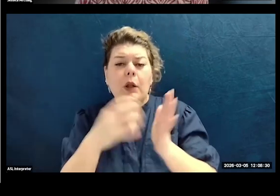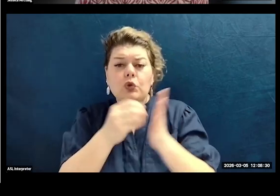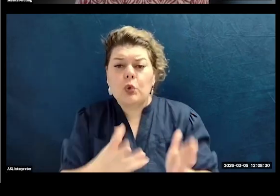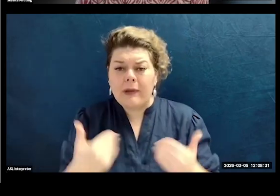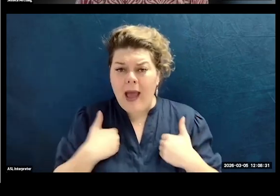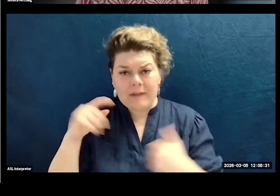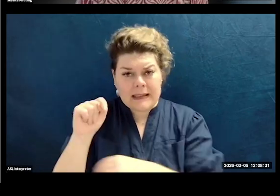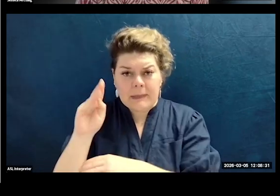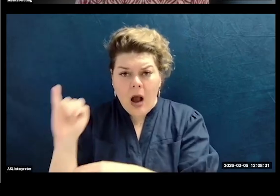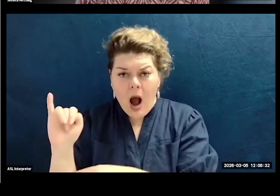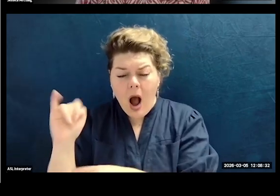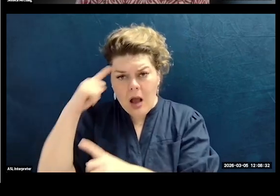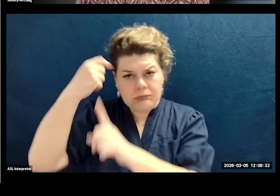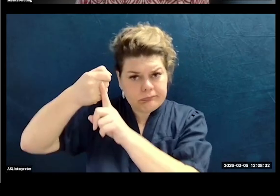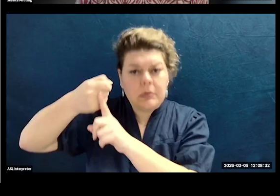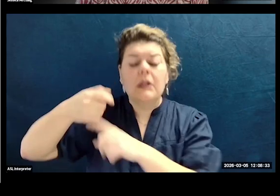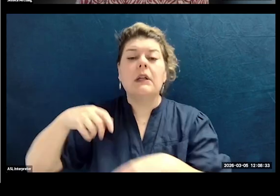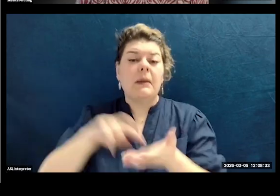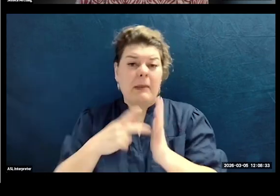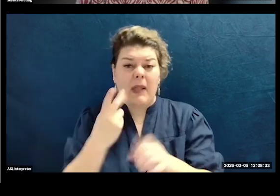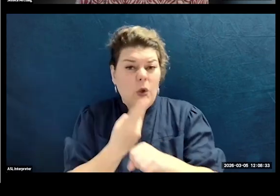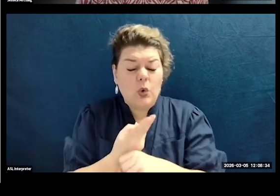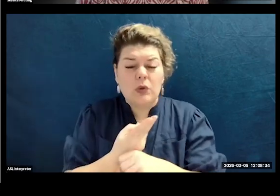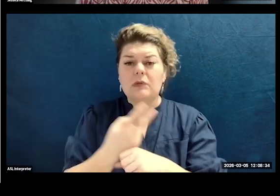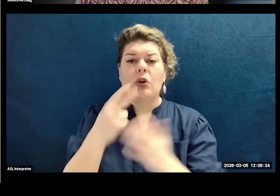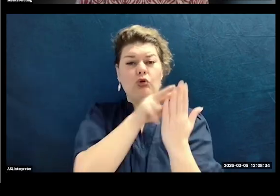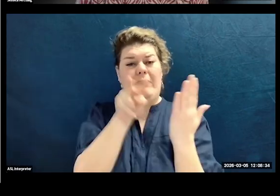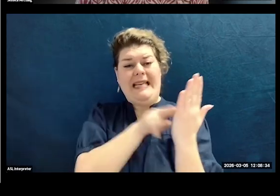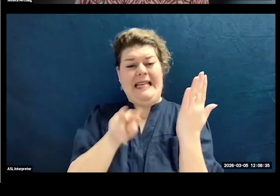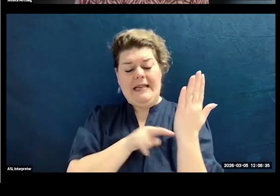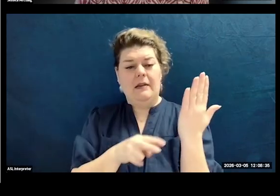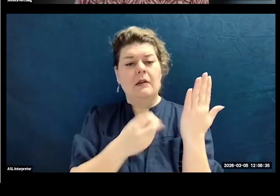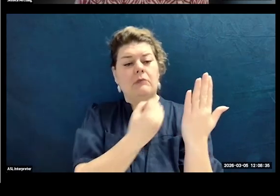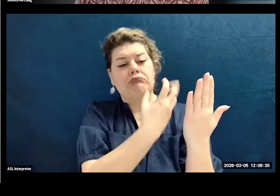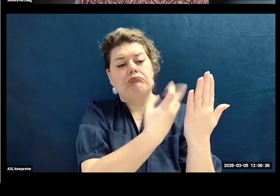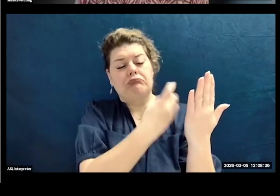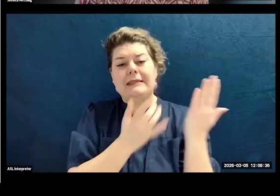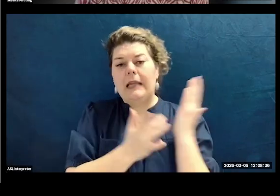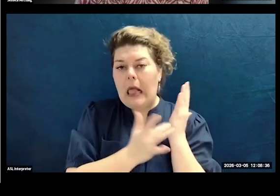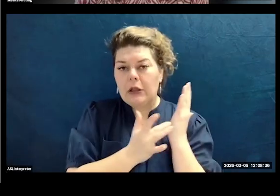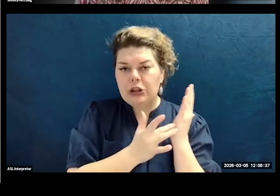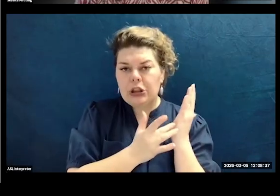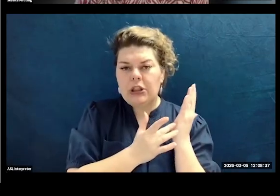may need to use read-aloud technology to prevent screen-induced headaches. They may also need to adjust the contrast